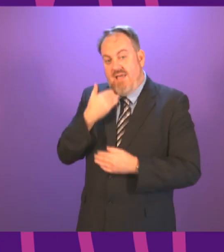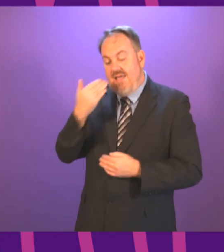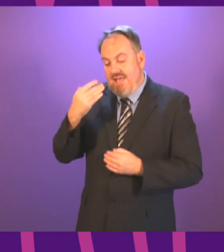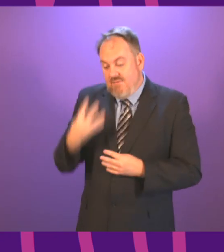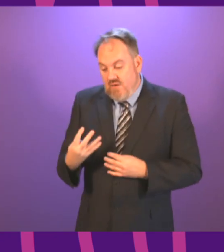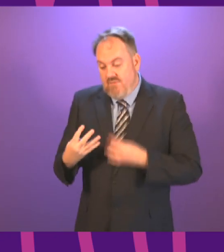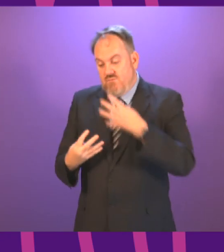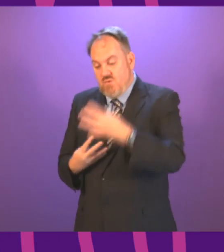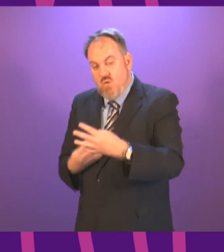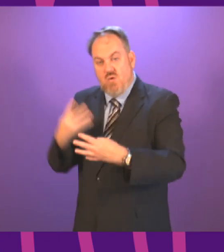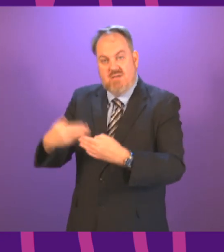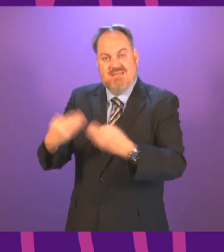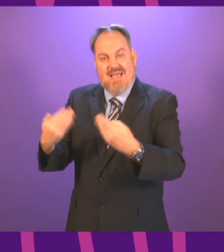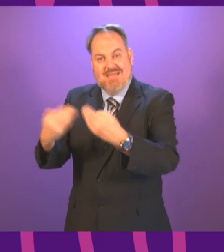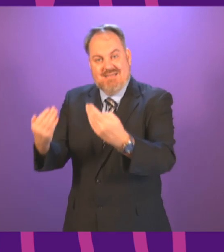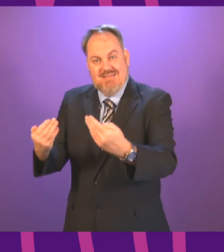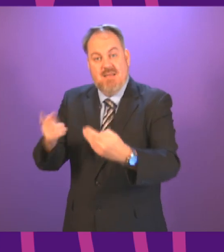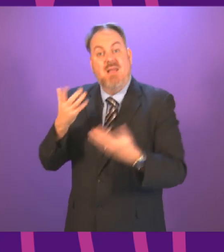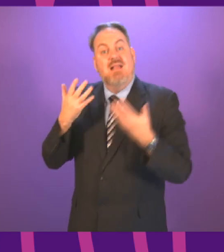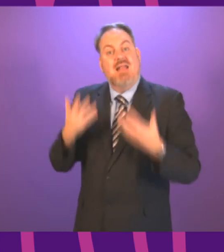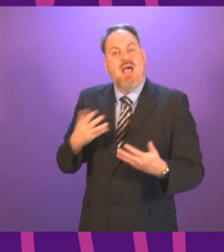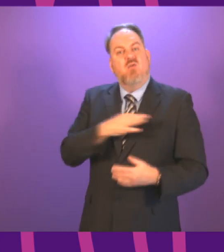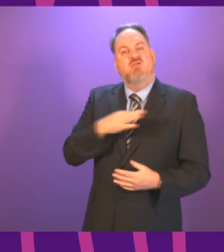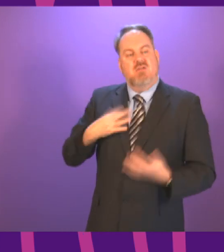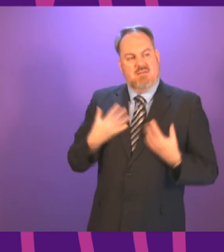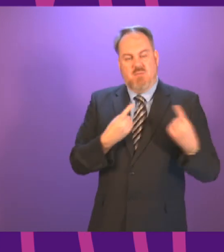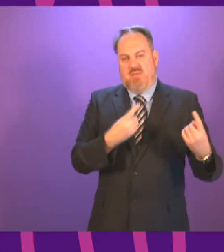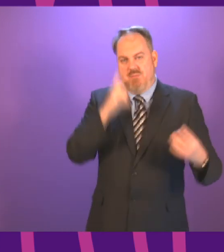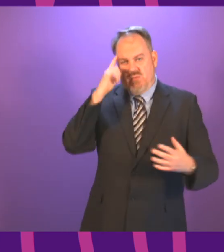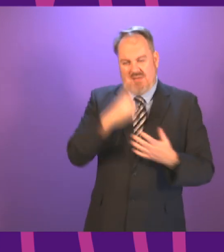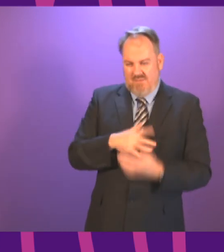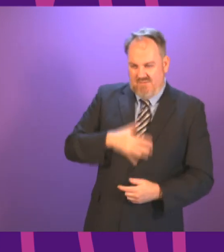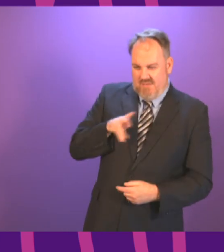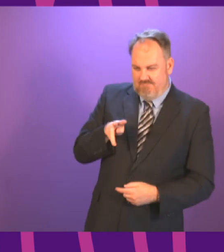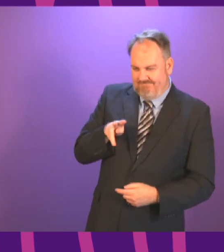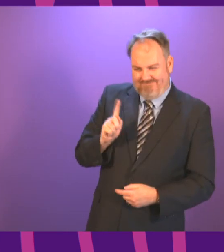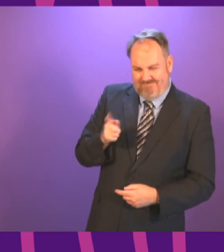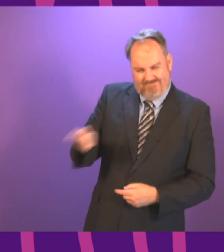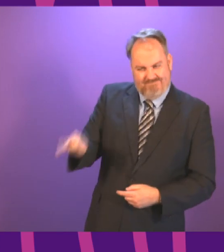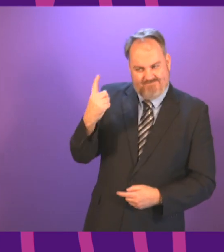it is carried out is down to clinical judgment of whether it is appropriate. However, it is important to stress that the practice of testing of every patient aged over 70 on their